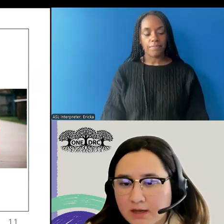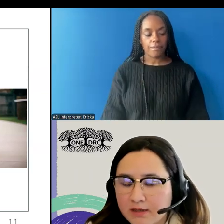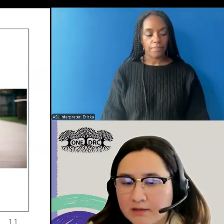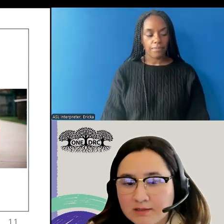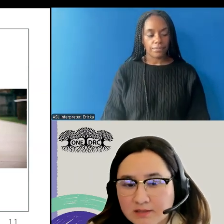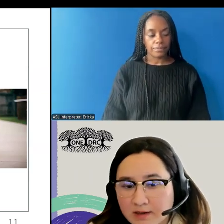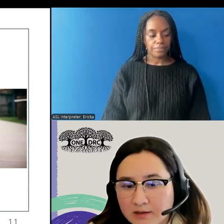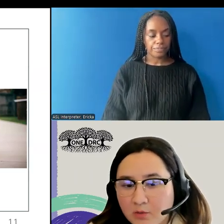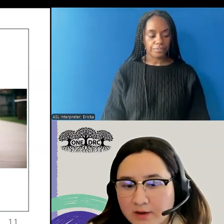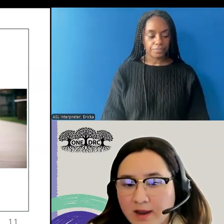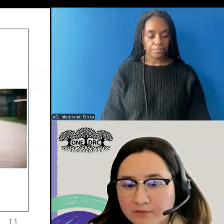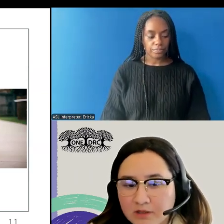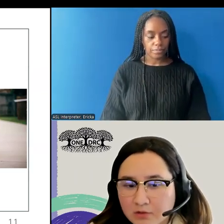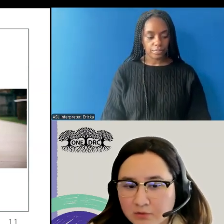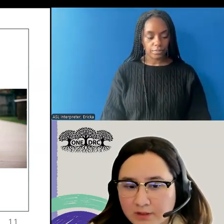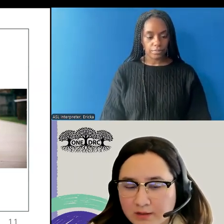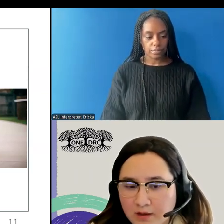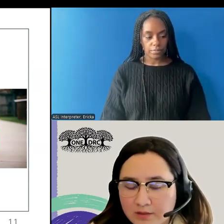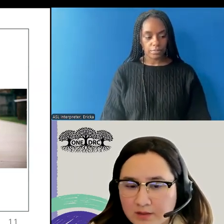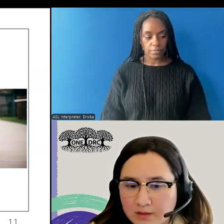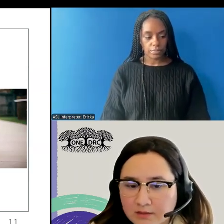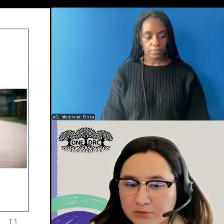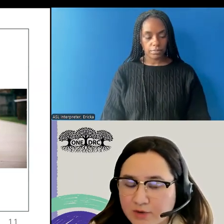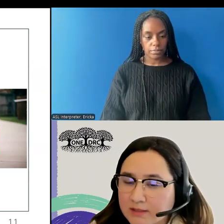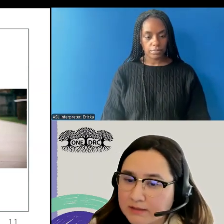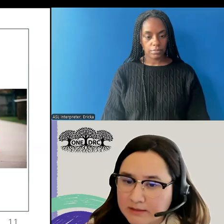And in this slide we have included the direct link